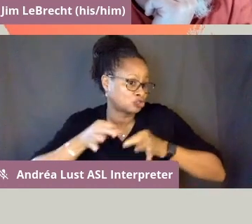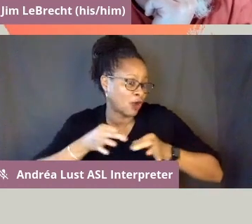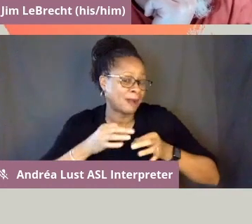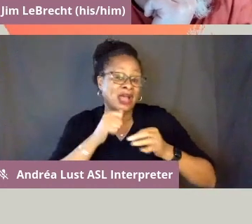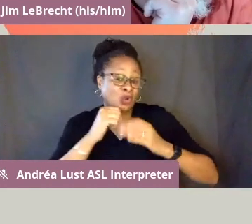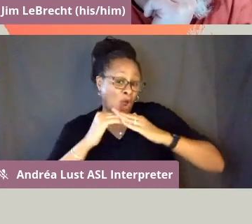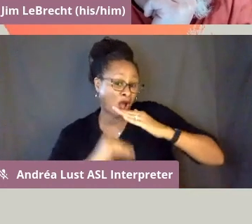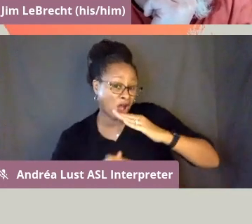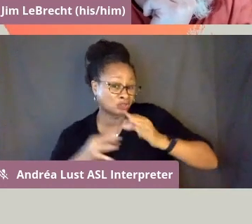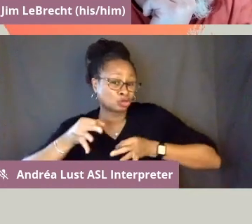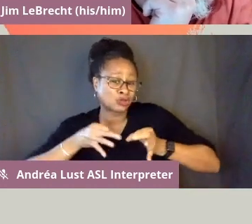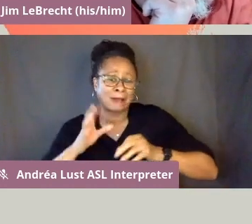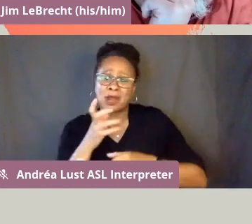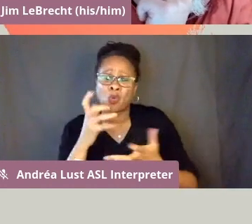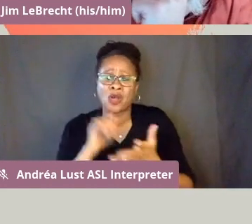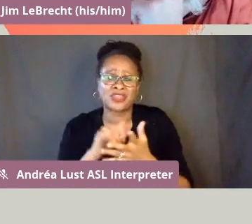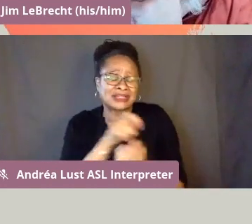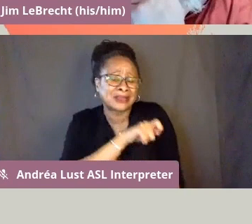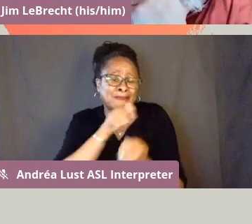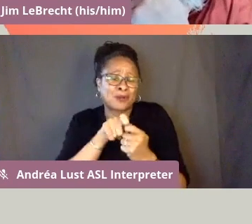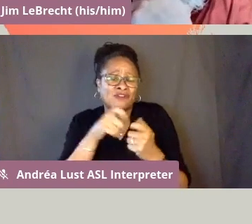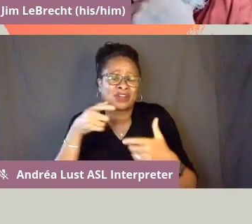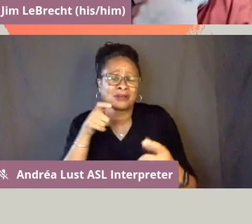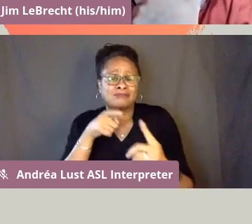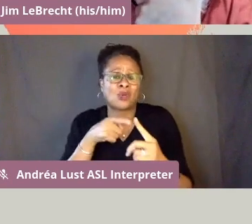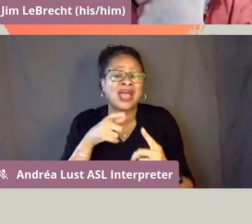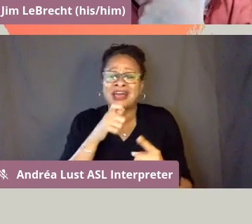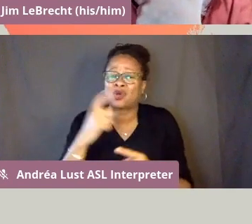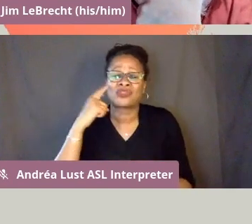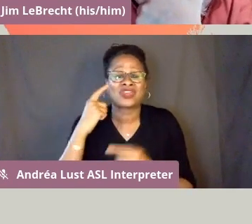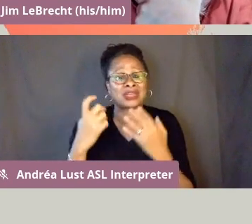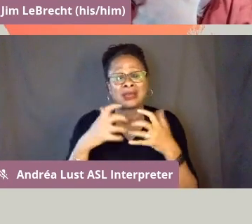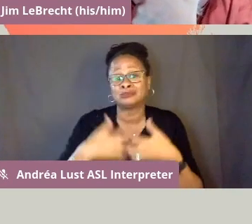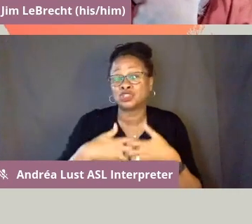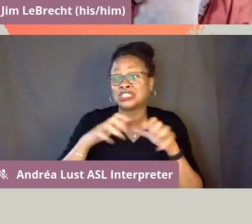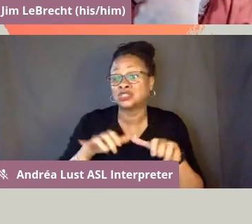And I just don't think that a machine can do that.